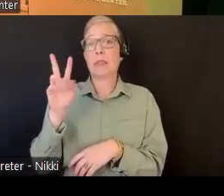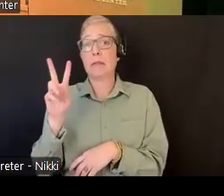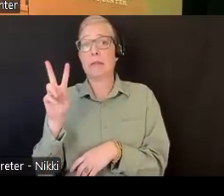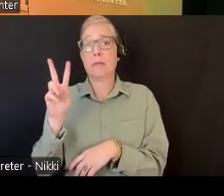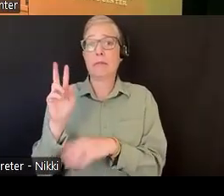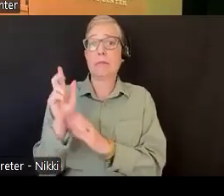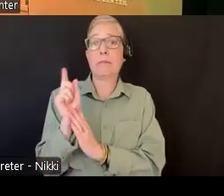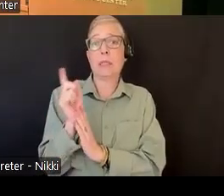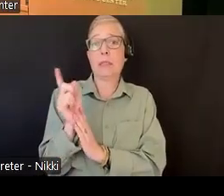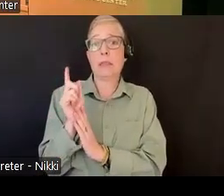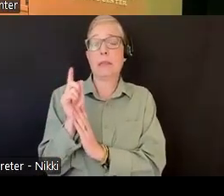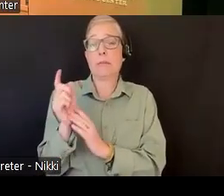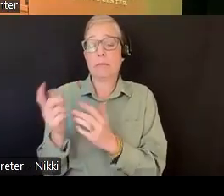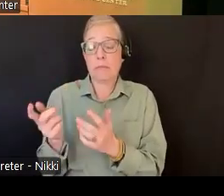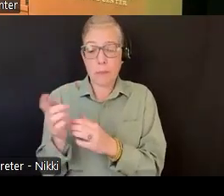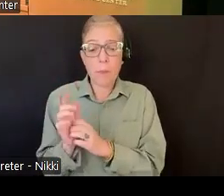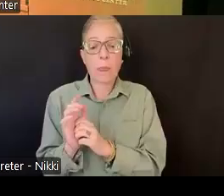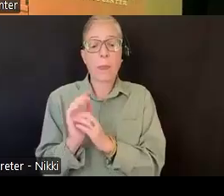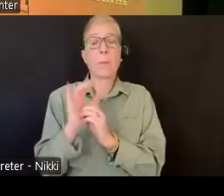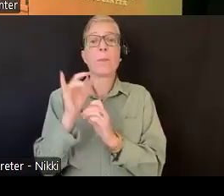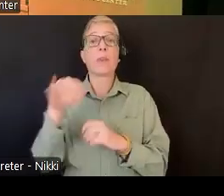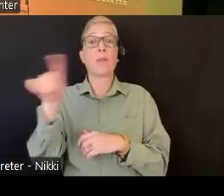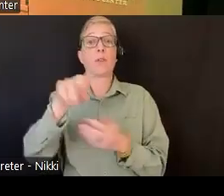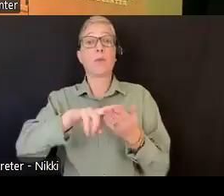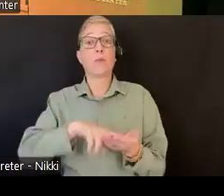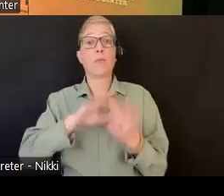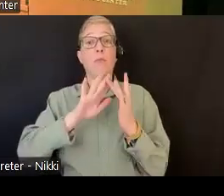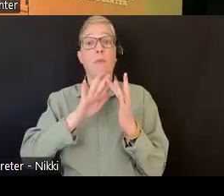um but then also if you've registered online, you'll receive it via email. Um and thank you in